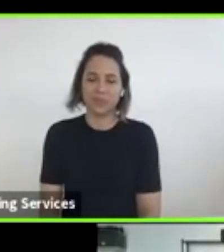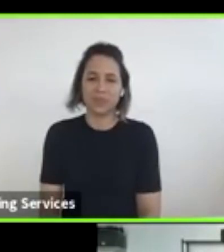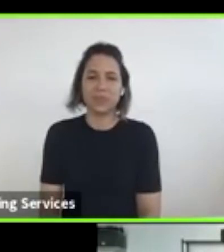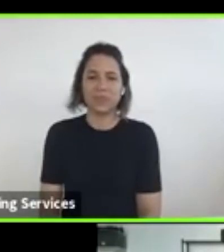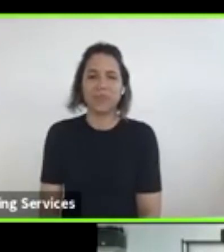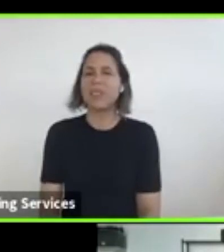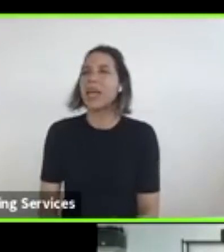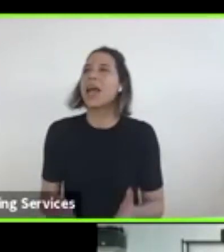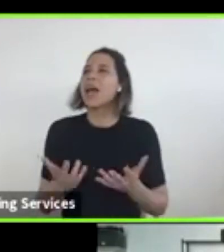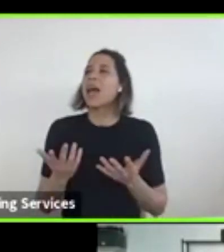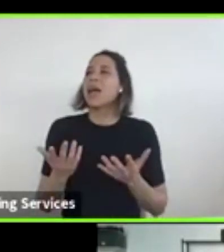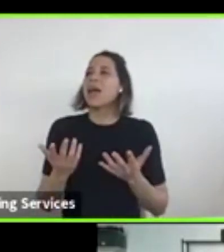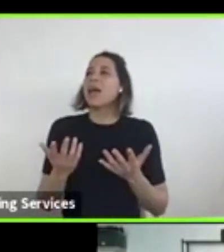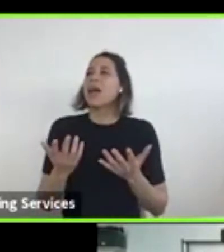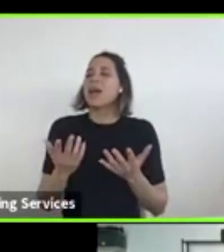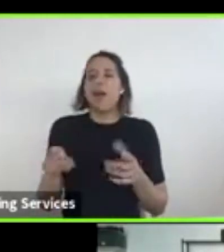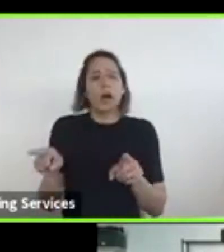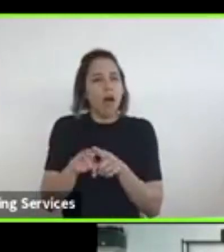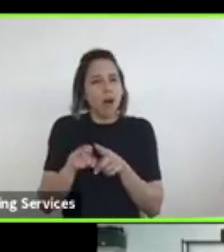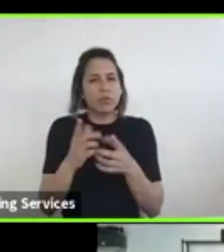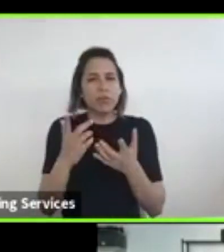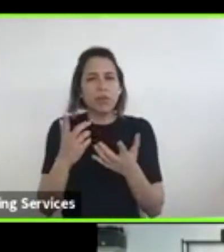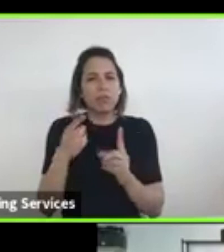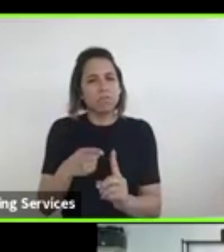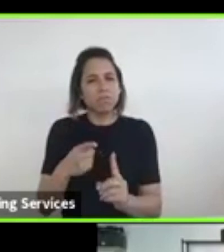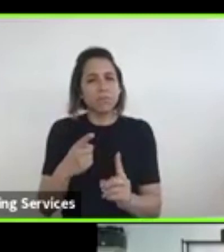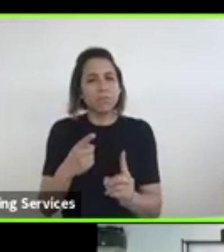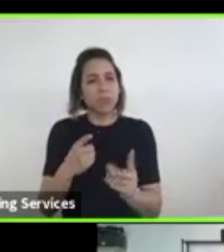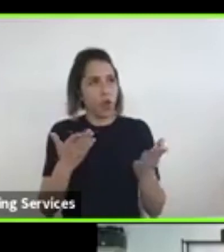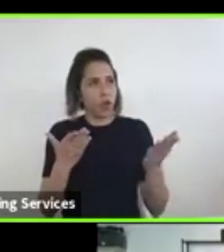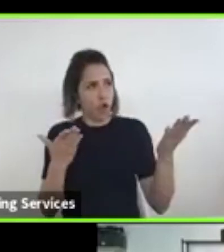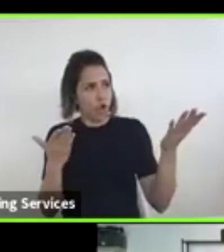AND THE ACCOUNTABILITY THAT COMES WITH THAT, IS AN ACCOUNTABILITY, AS ALI SAID